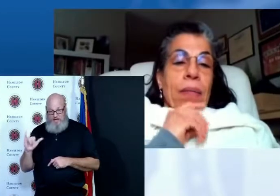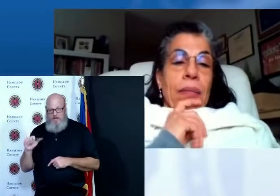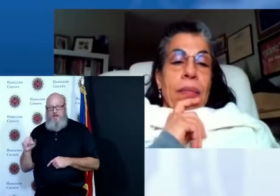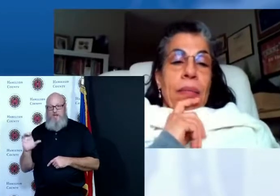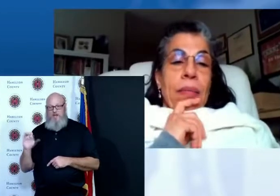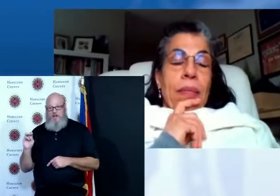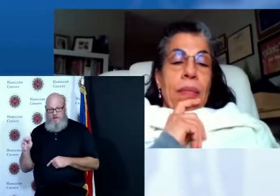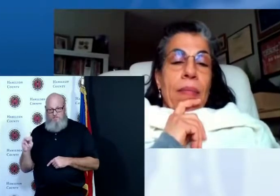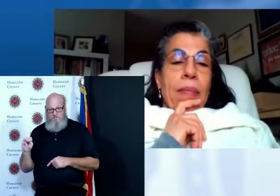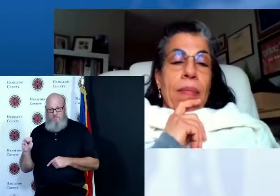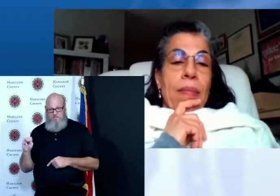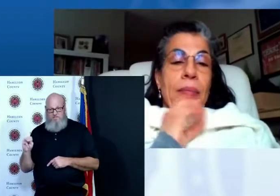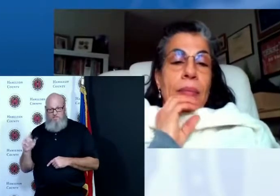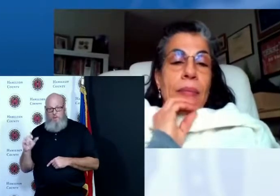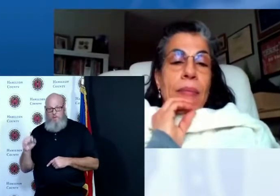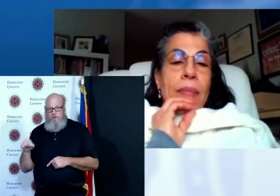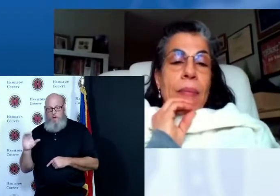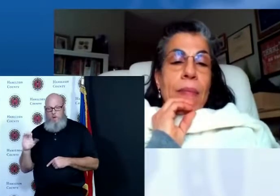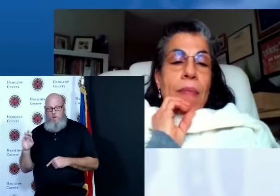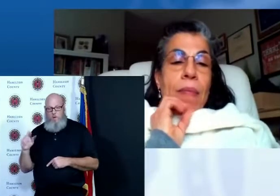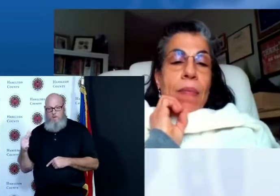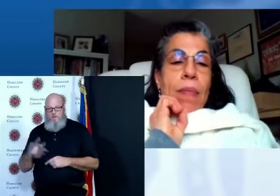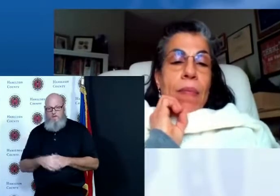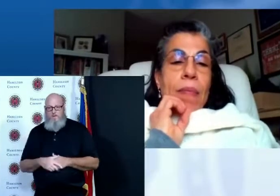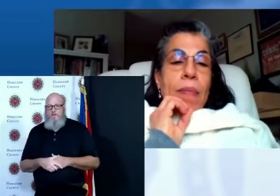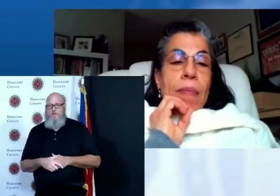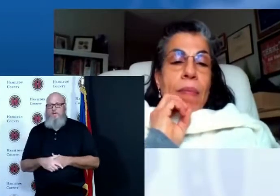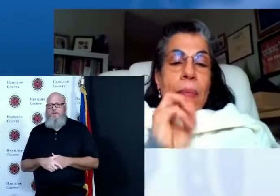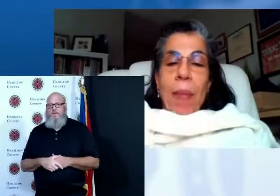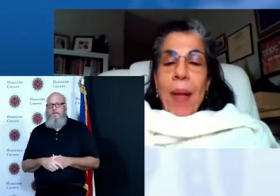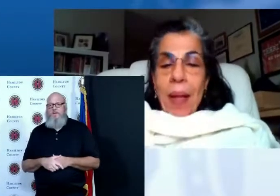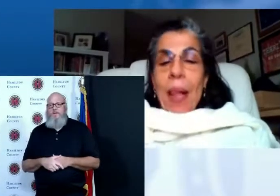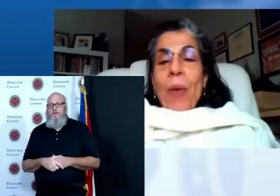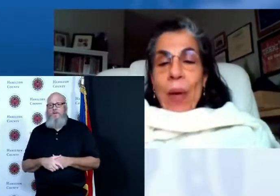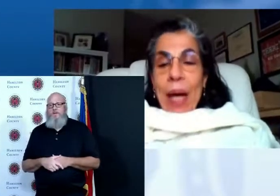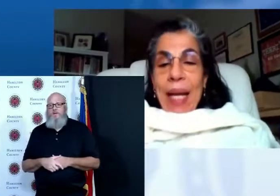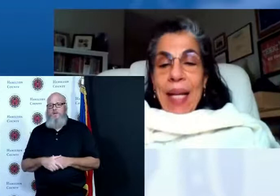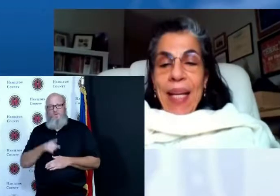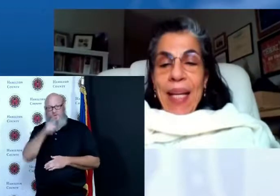have any misunderstanding please do not just show up at the Board of Elections and expect to get